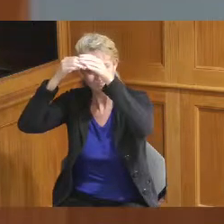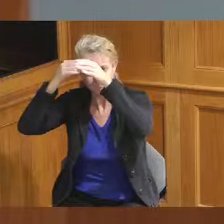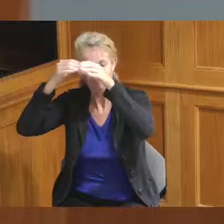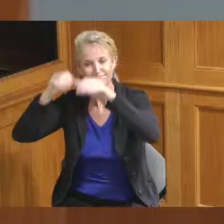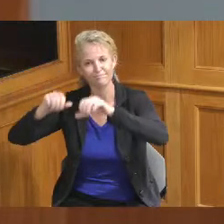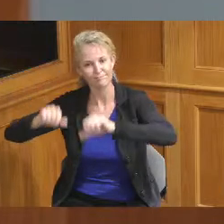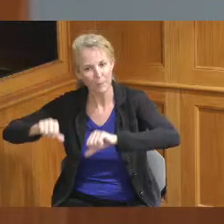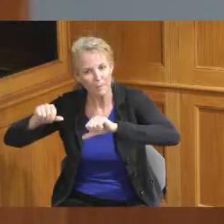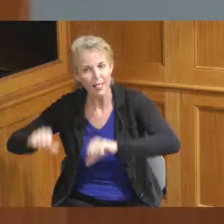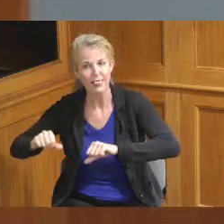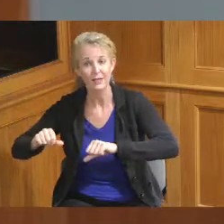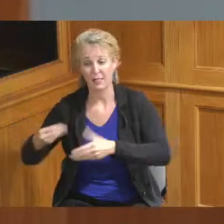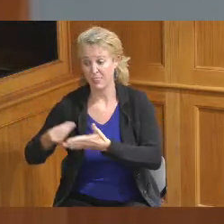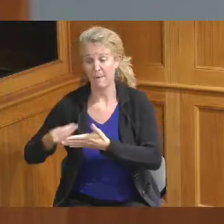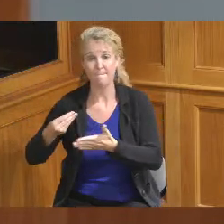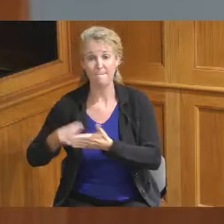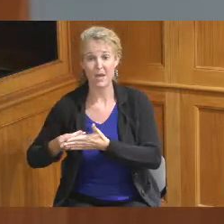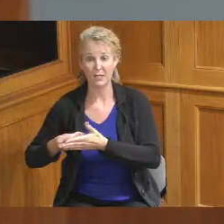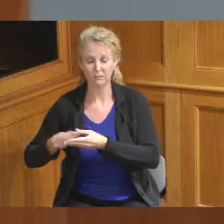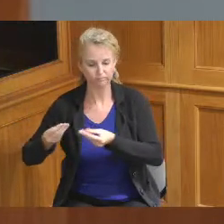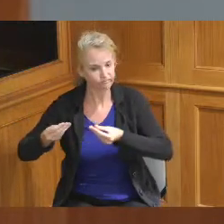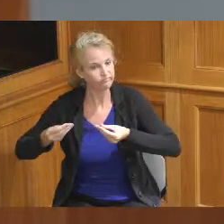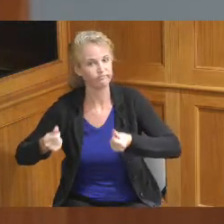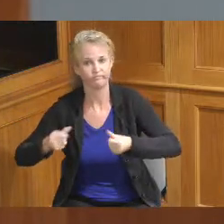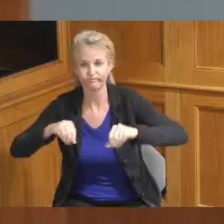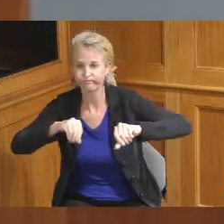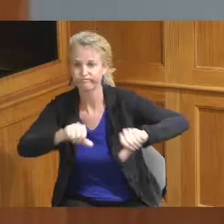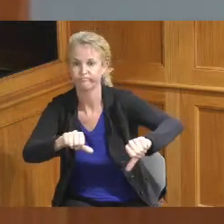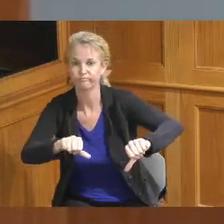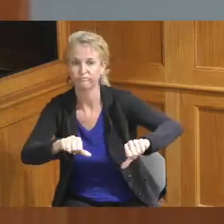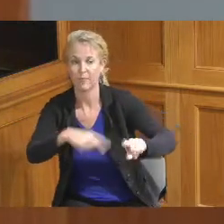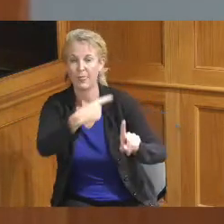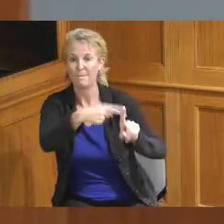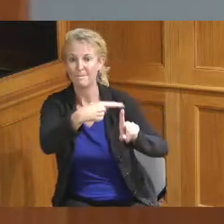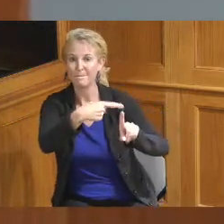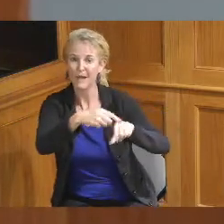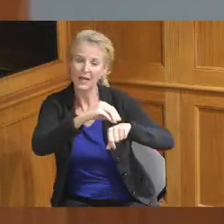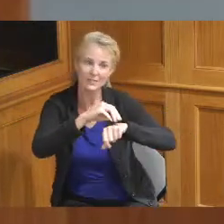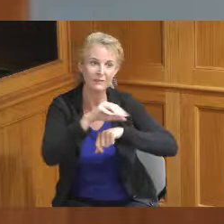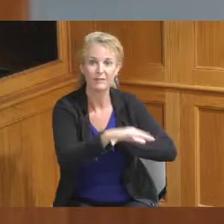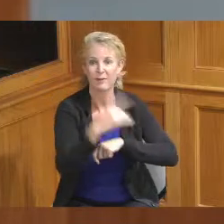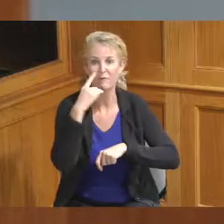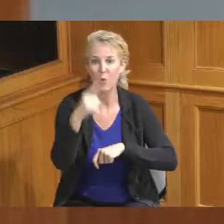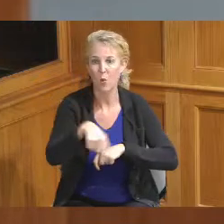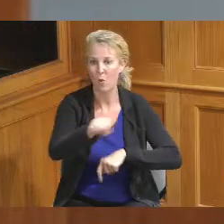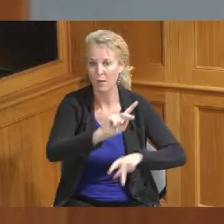money on the street to get that positive effect for residents as quickly as possible because these